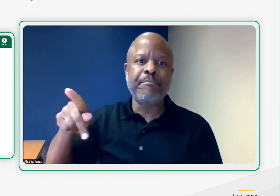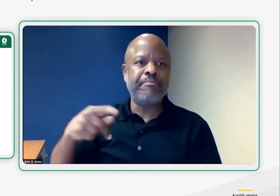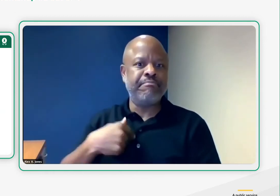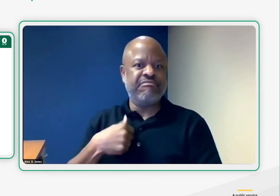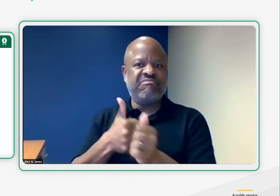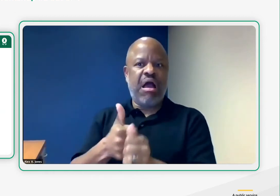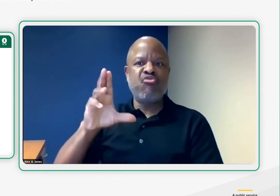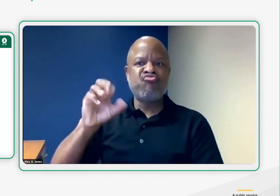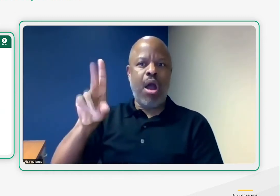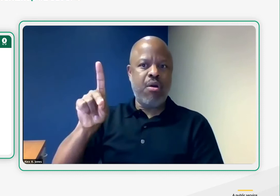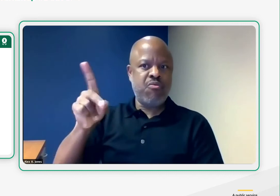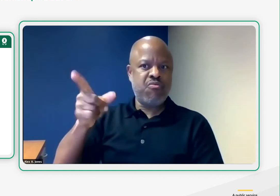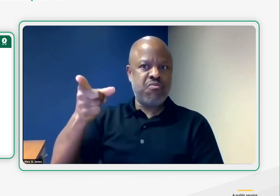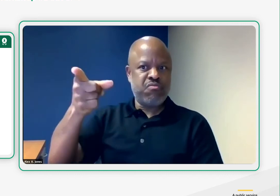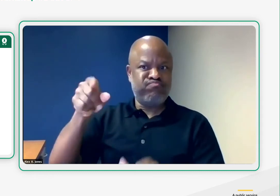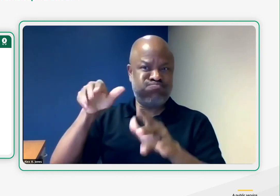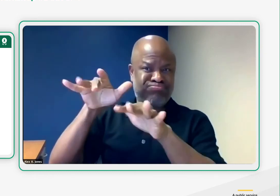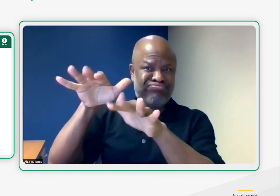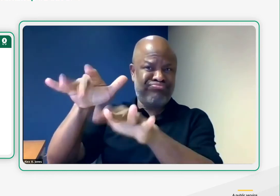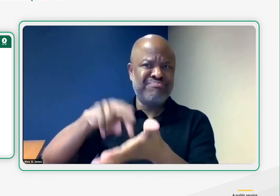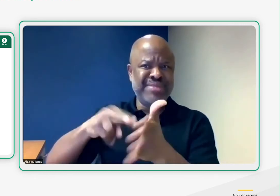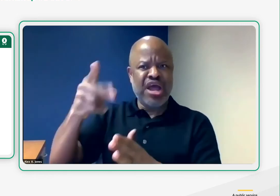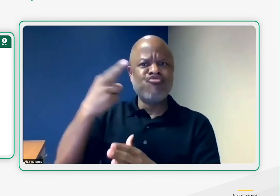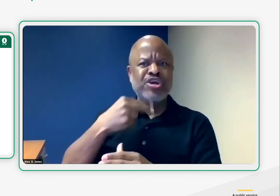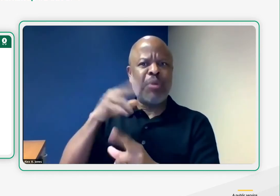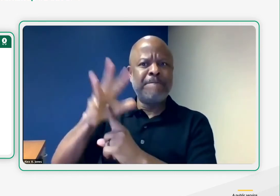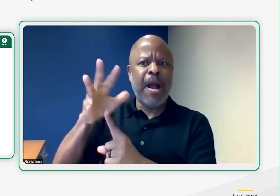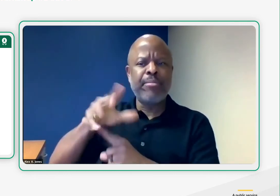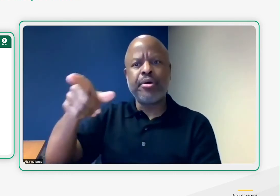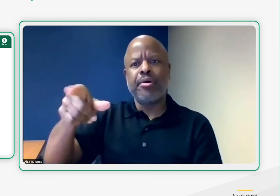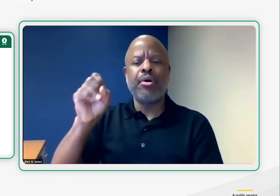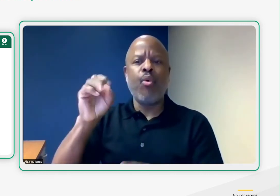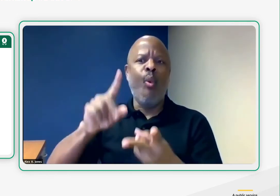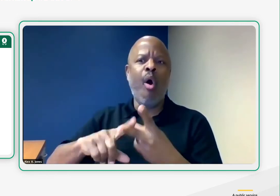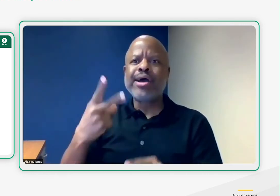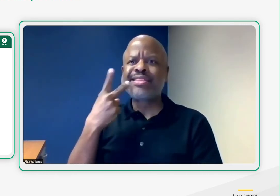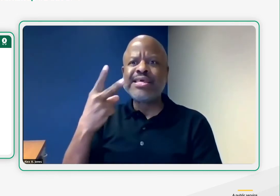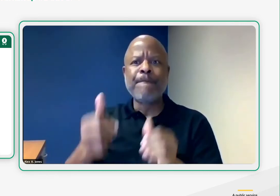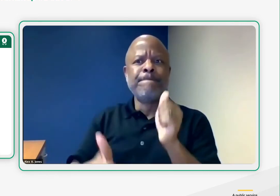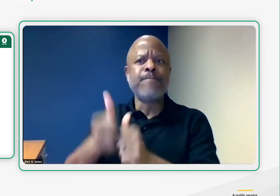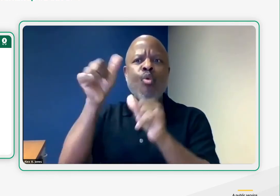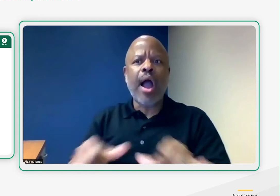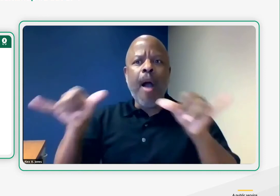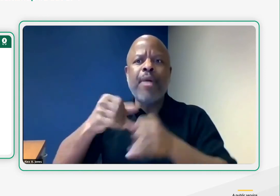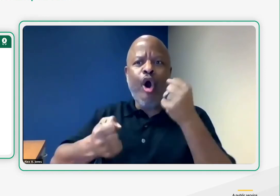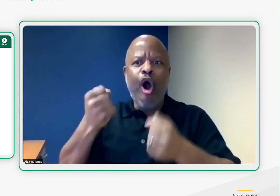And there are apps that are specifically using this to document and amass all of these different